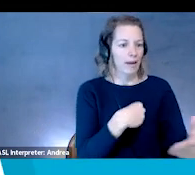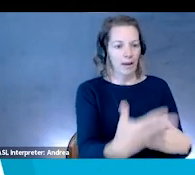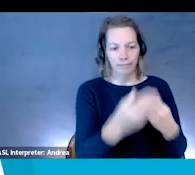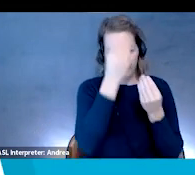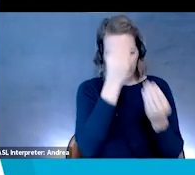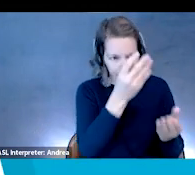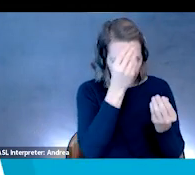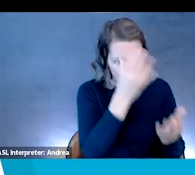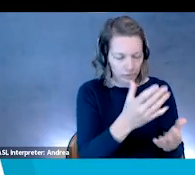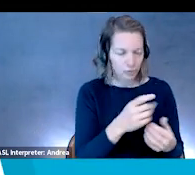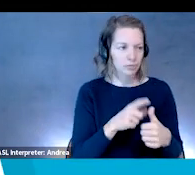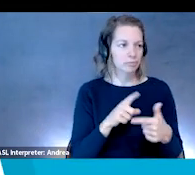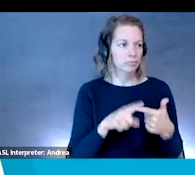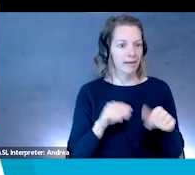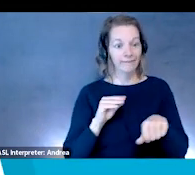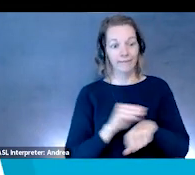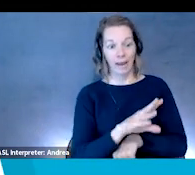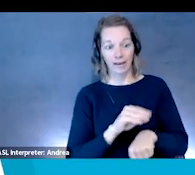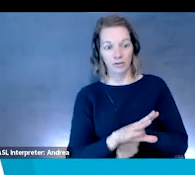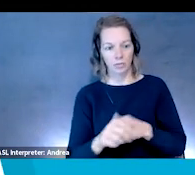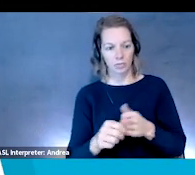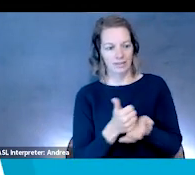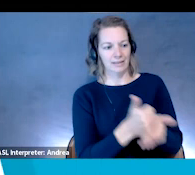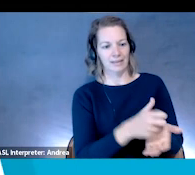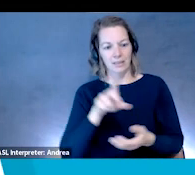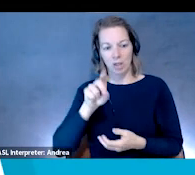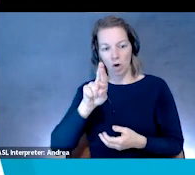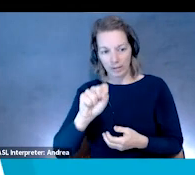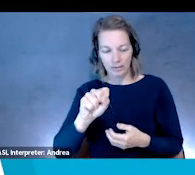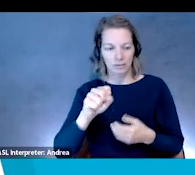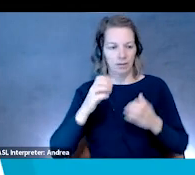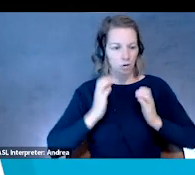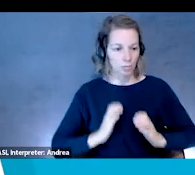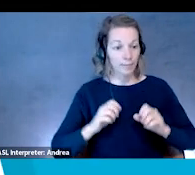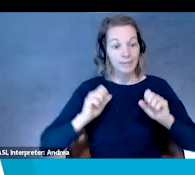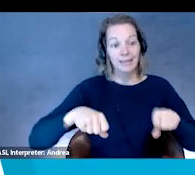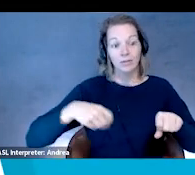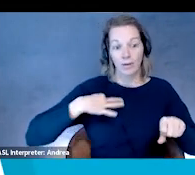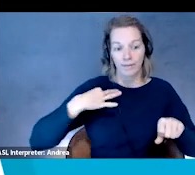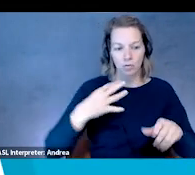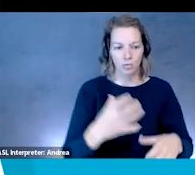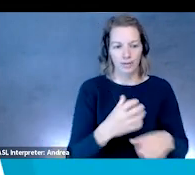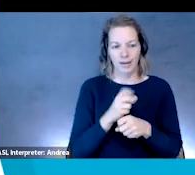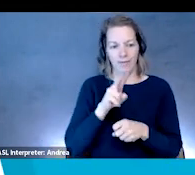YOUTH WITH DIABILITIES. WE CAN PROVIDE SIMILAR TO THE OTHER ROLES THAT WE HAVE, WE CAN